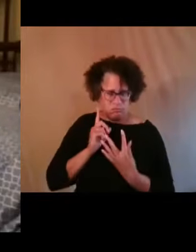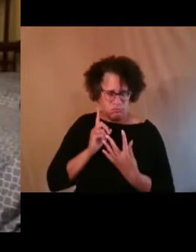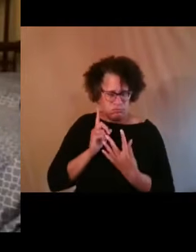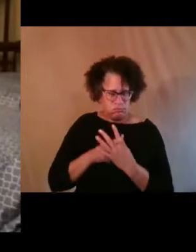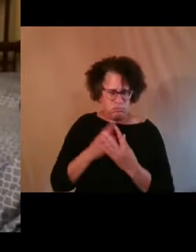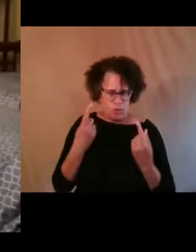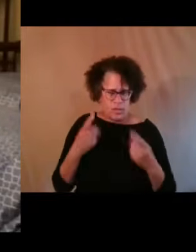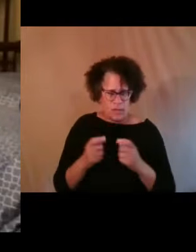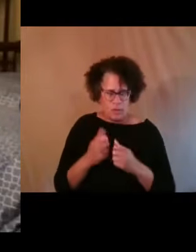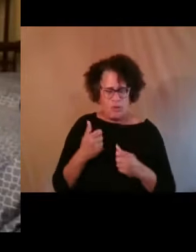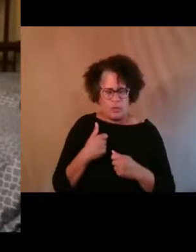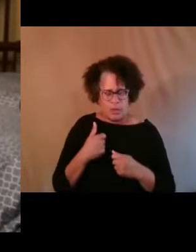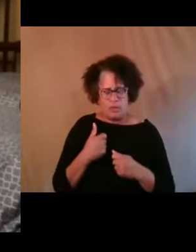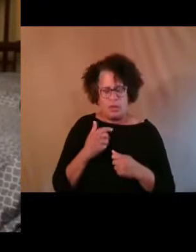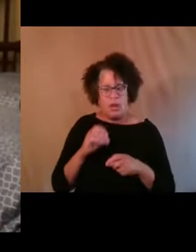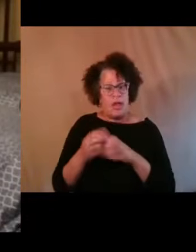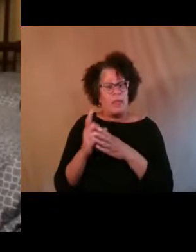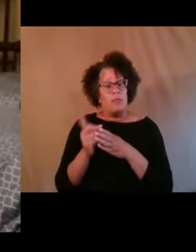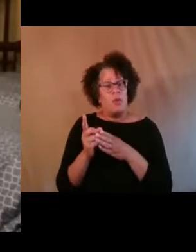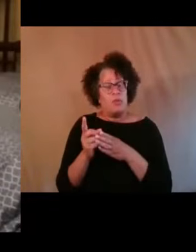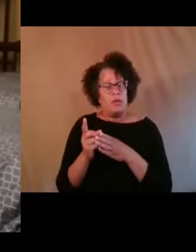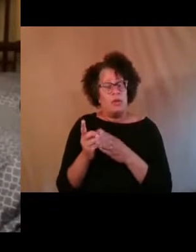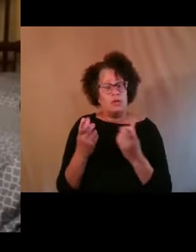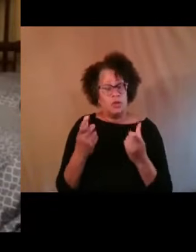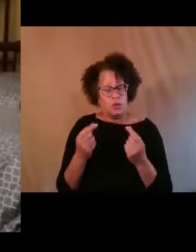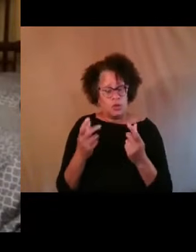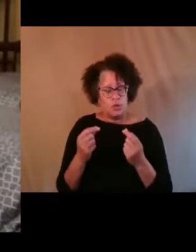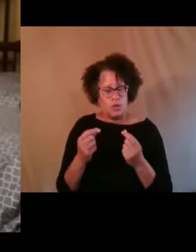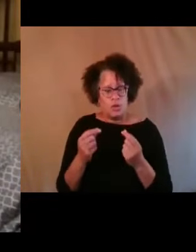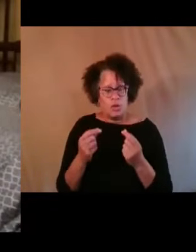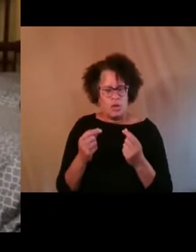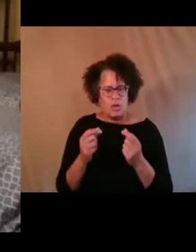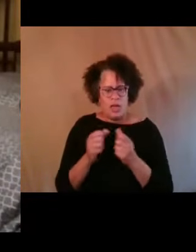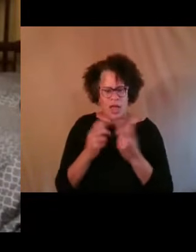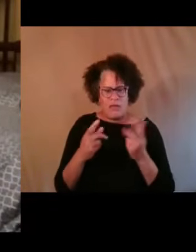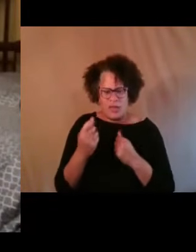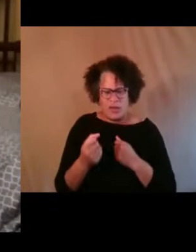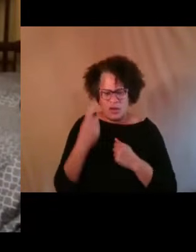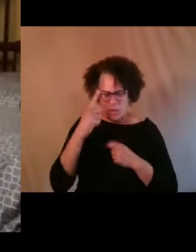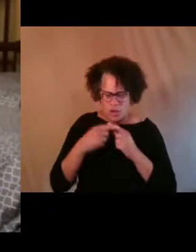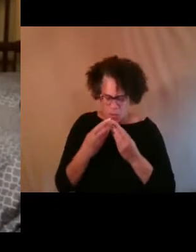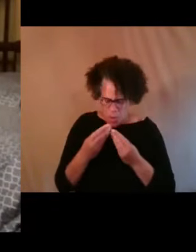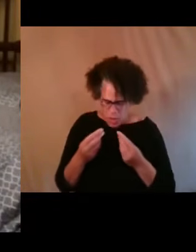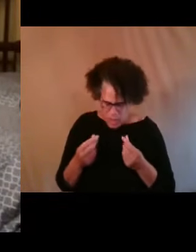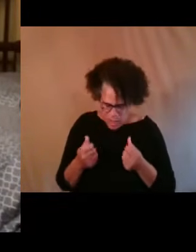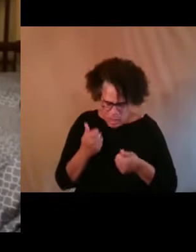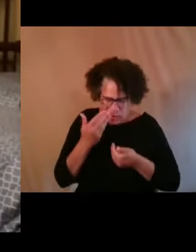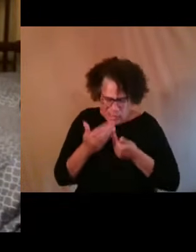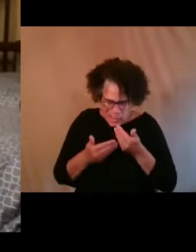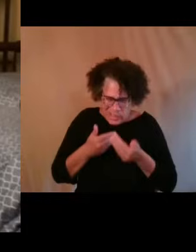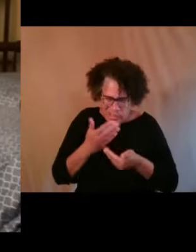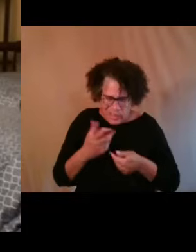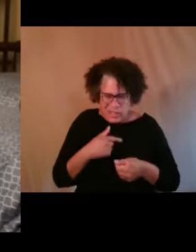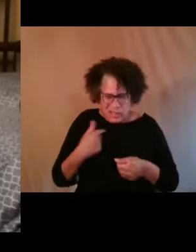I had to marshal everything I understood about healing as a Chinese medicine doctor,